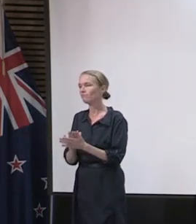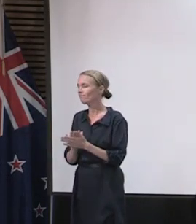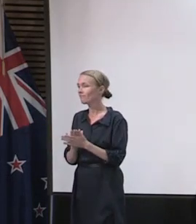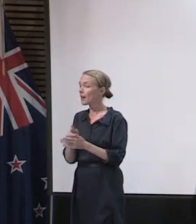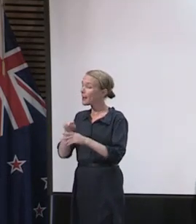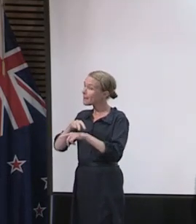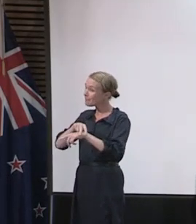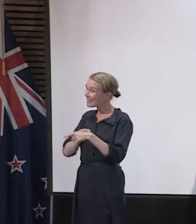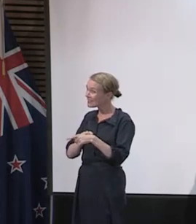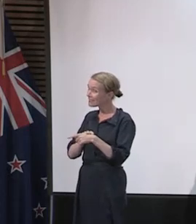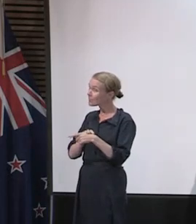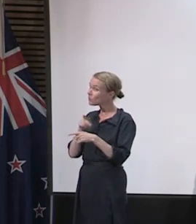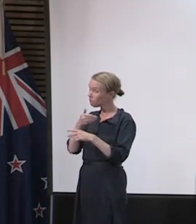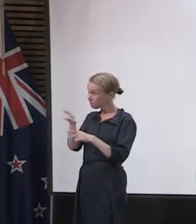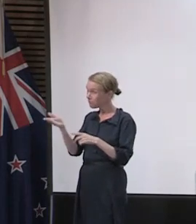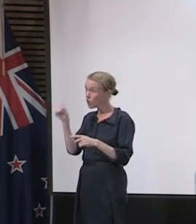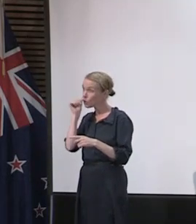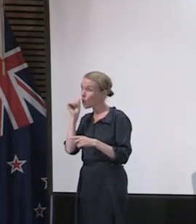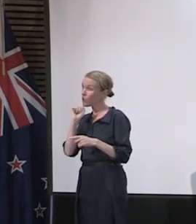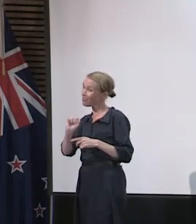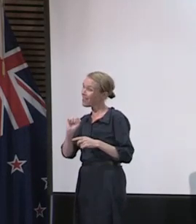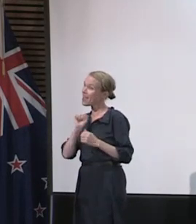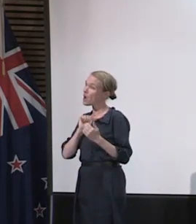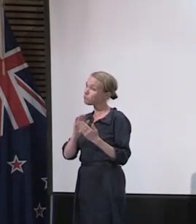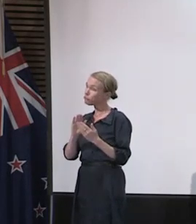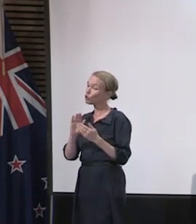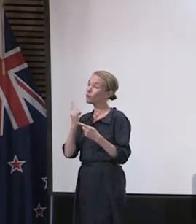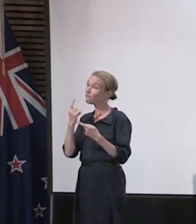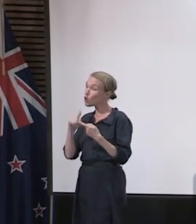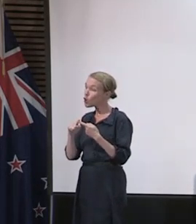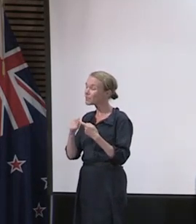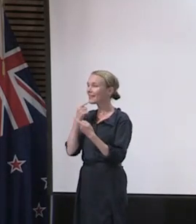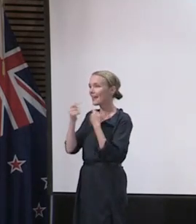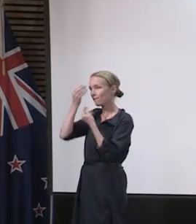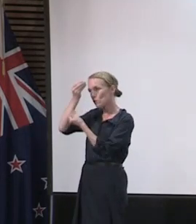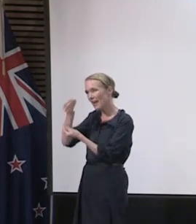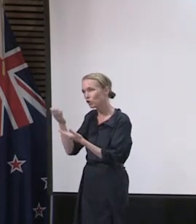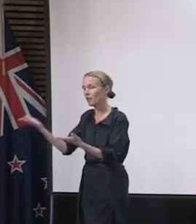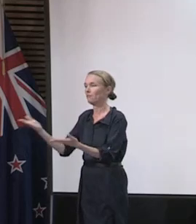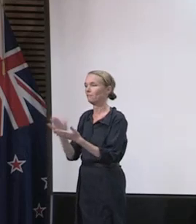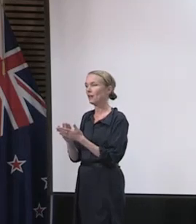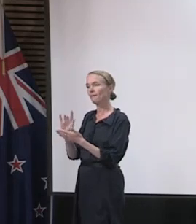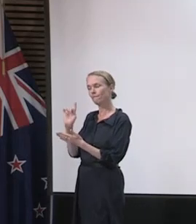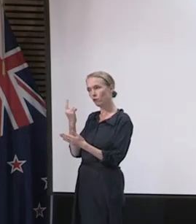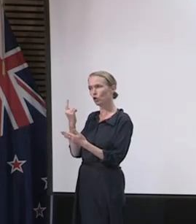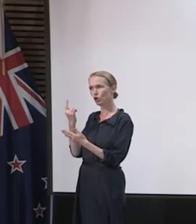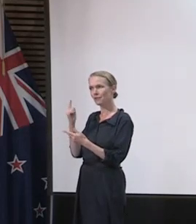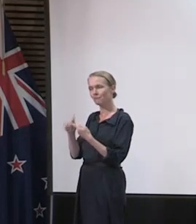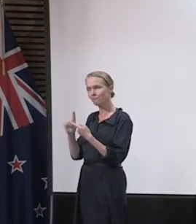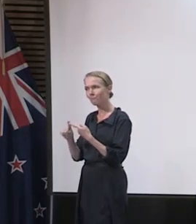always used - I the pate they will keep using - they have indicated that - their focus has been on education first.